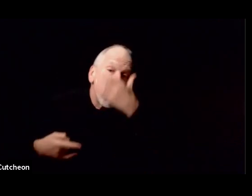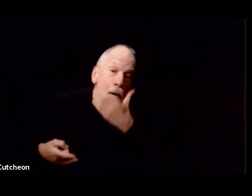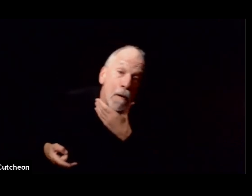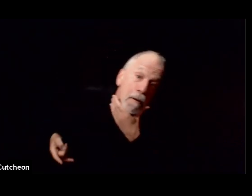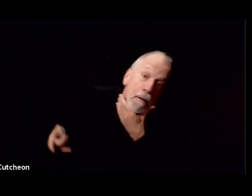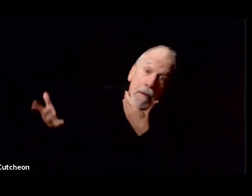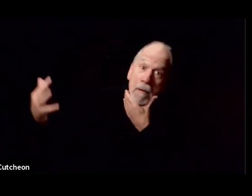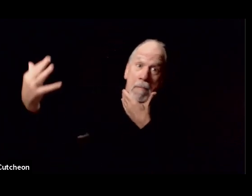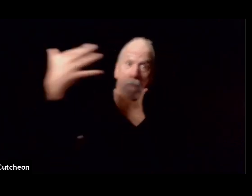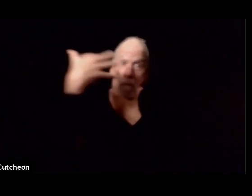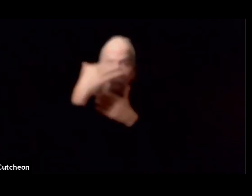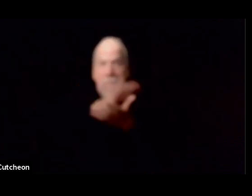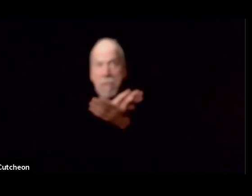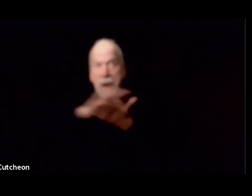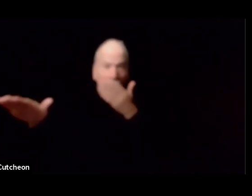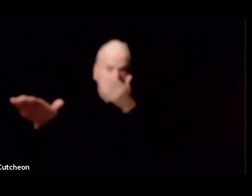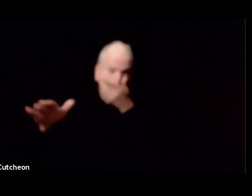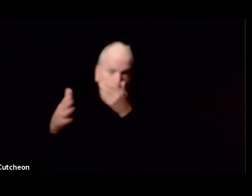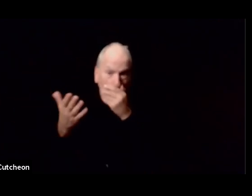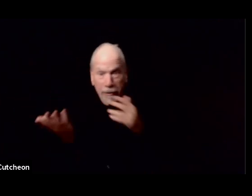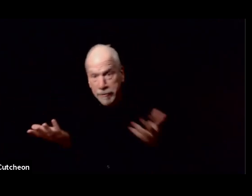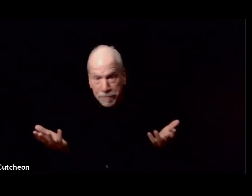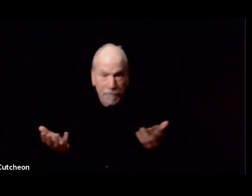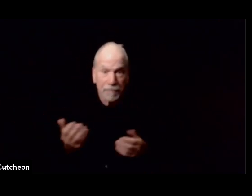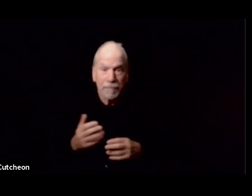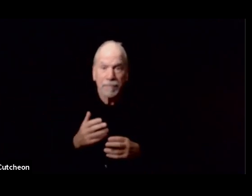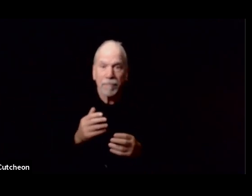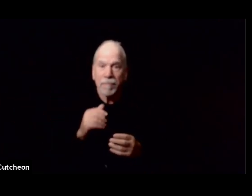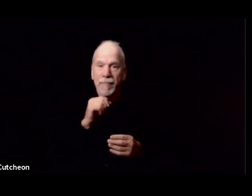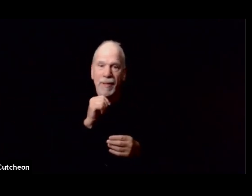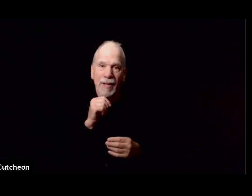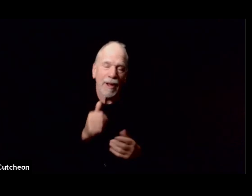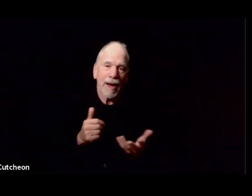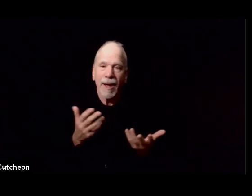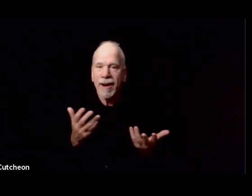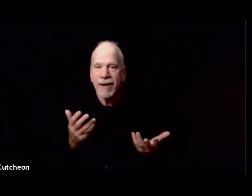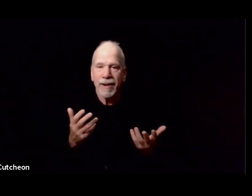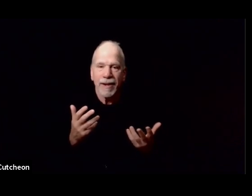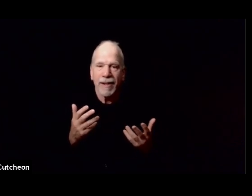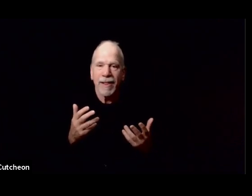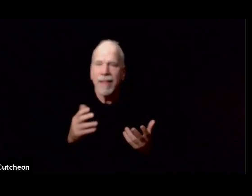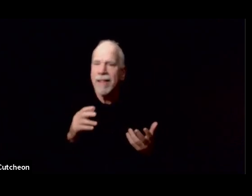even though they're not the most fashionable thing to wear. They do offer significant protection